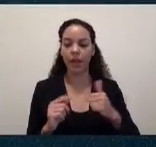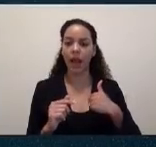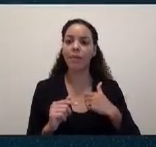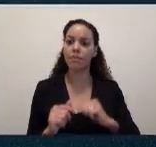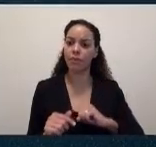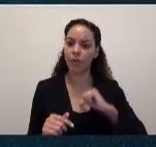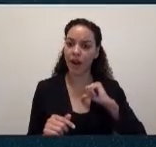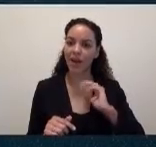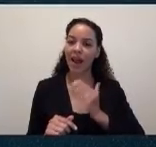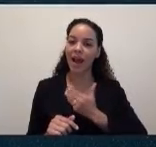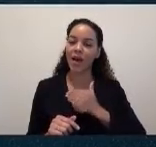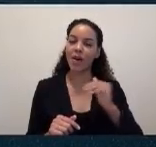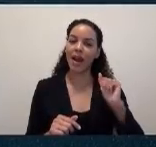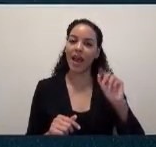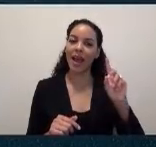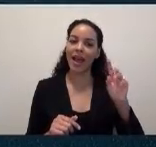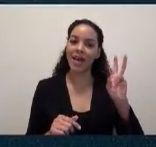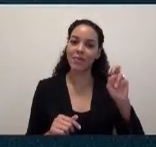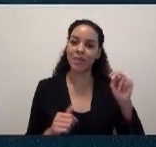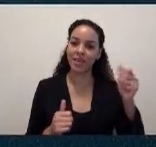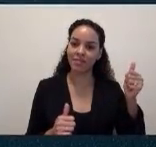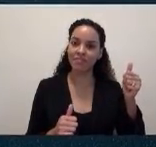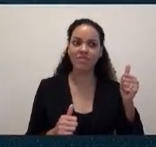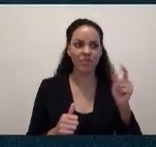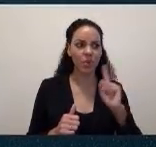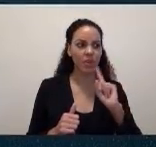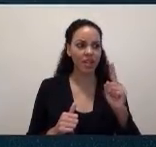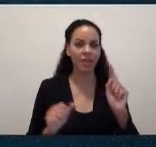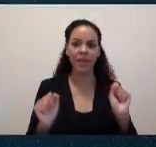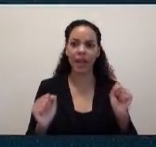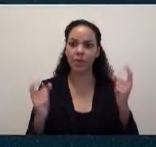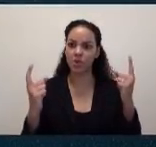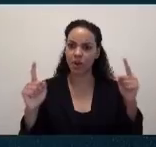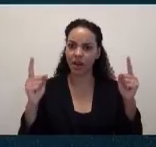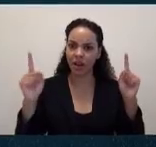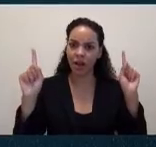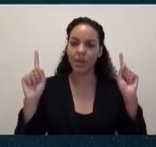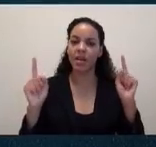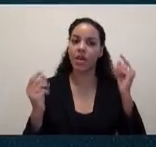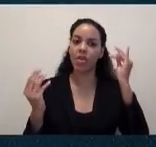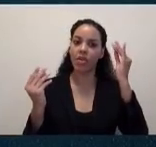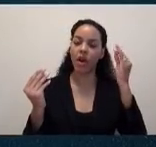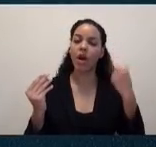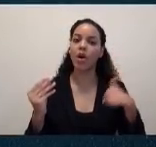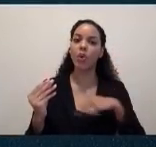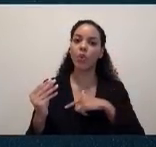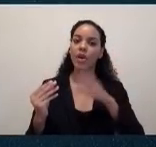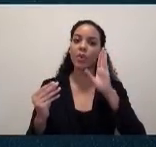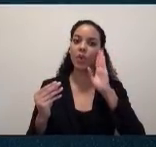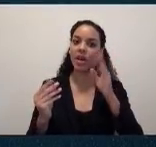has been able to accomplish, which is the thought that we will lift almost half of America's children out of poverty.